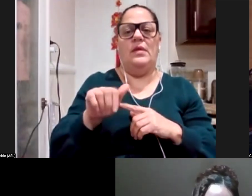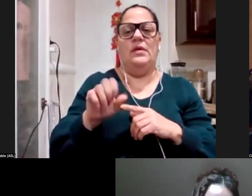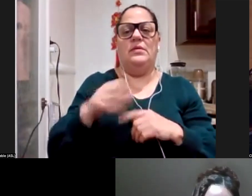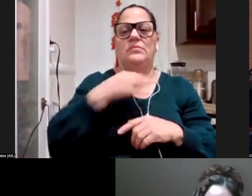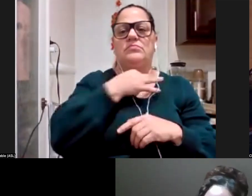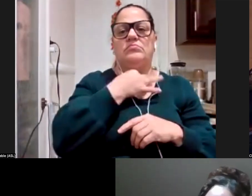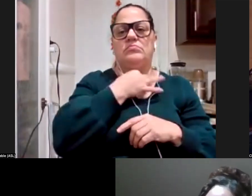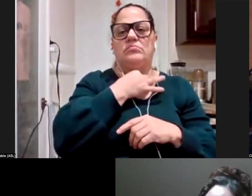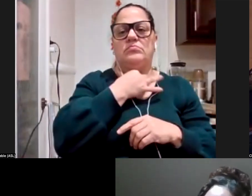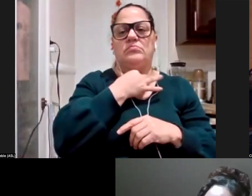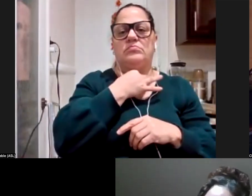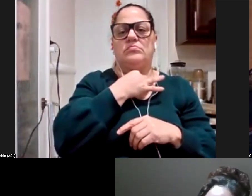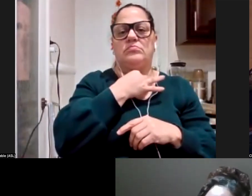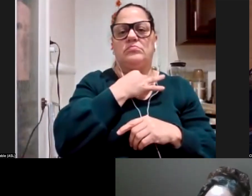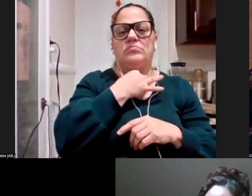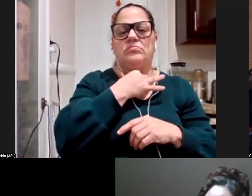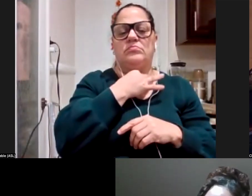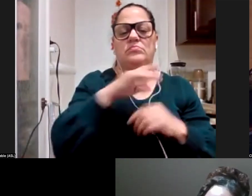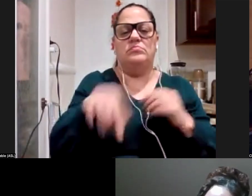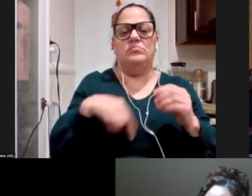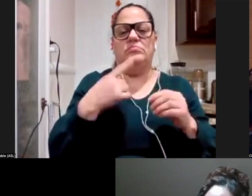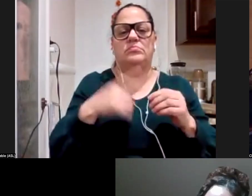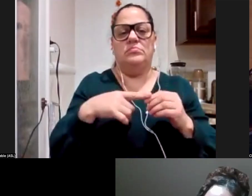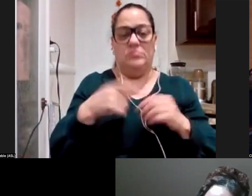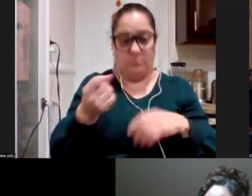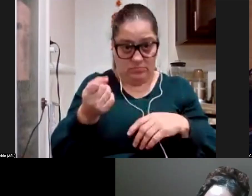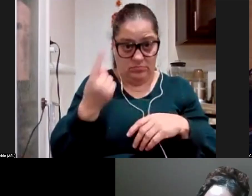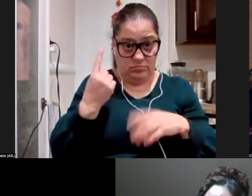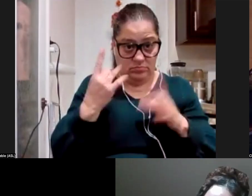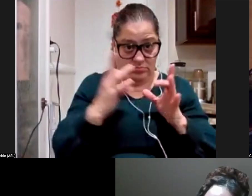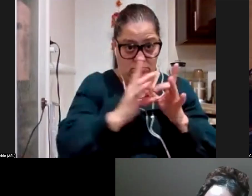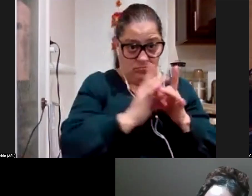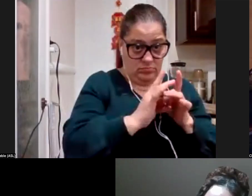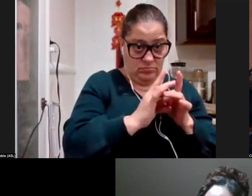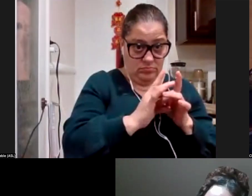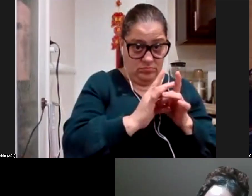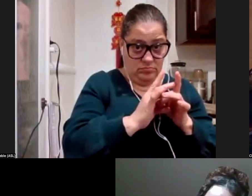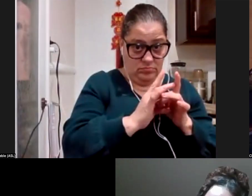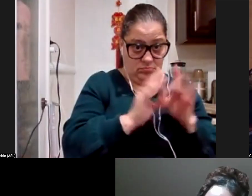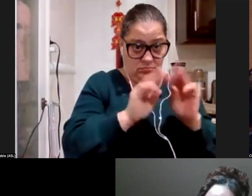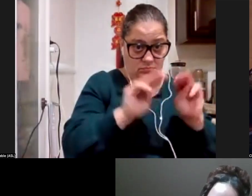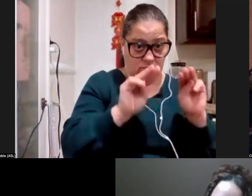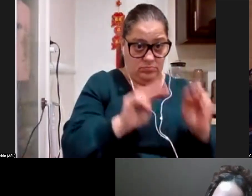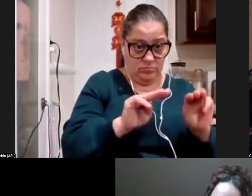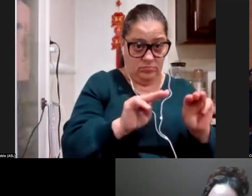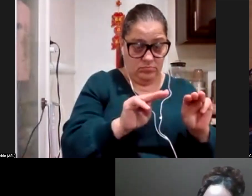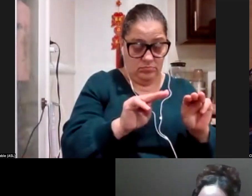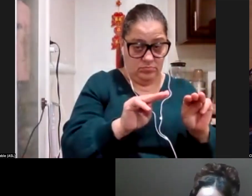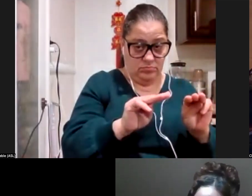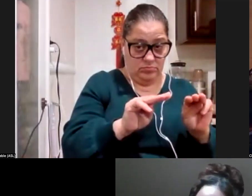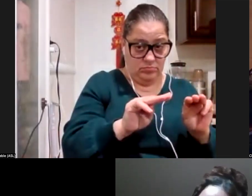the um the I understand the connection between where the museum is and and then that the there